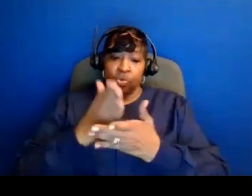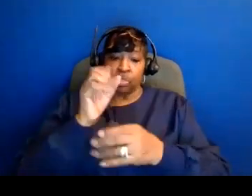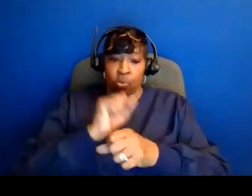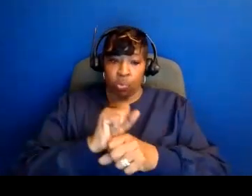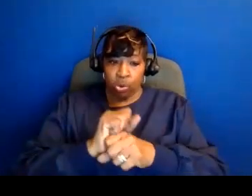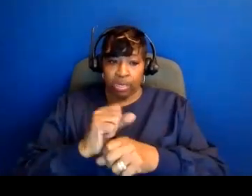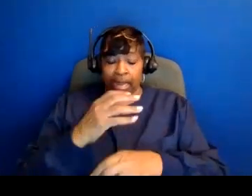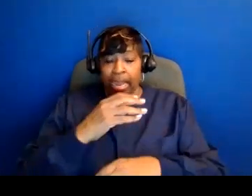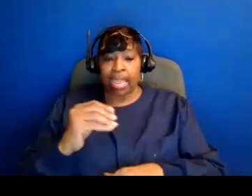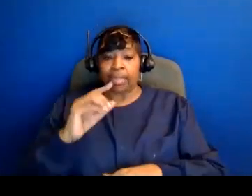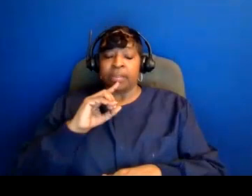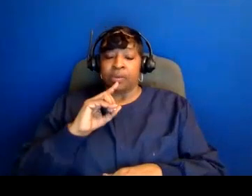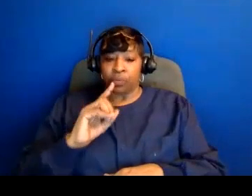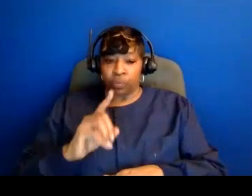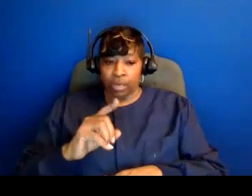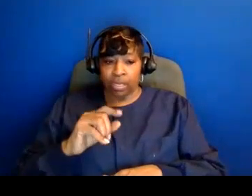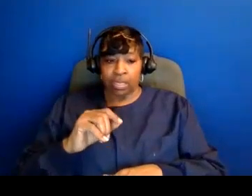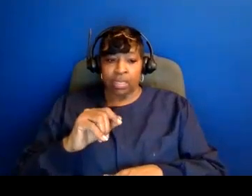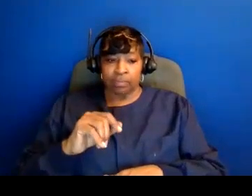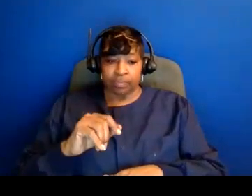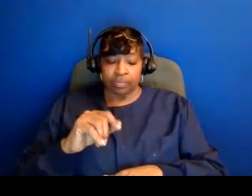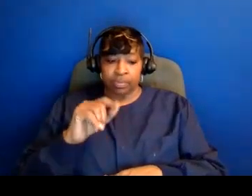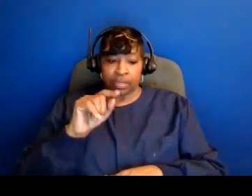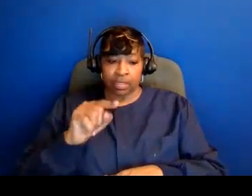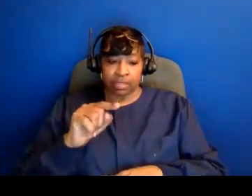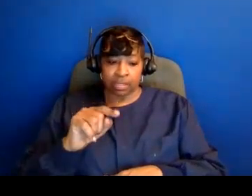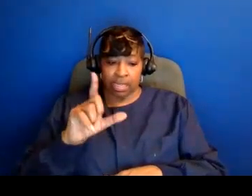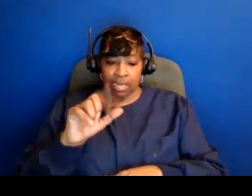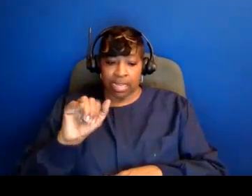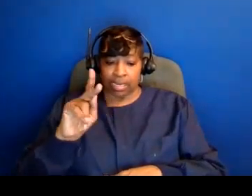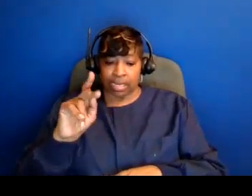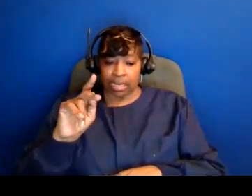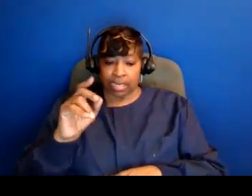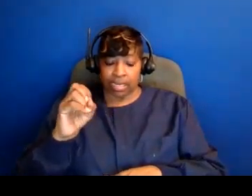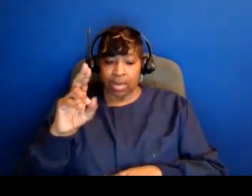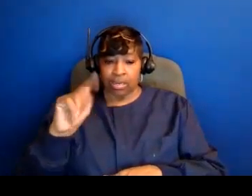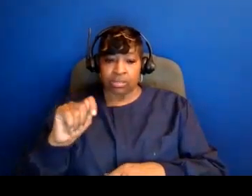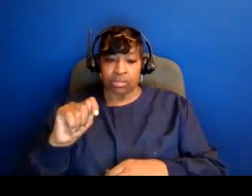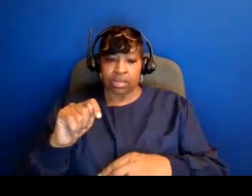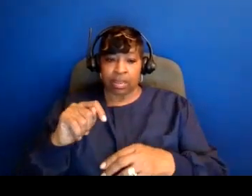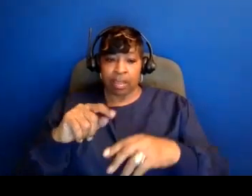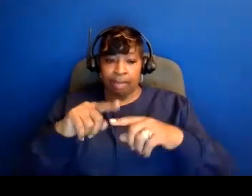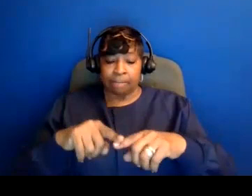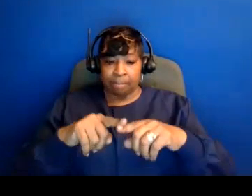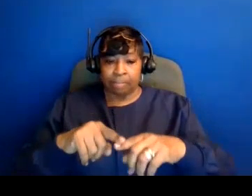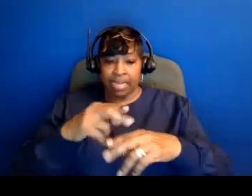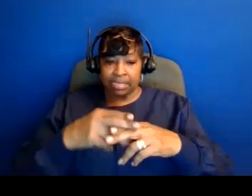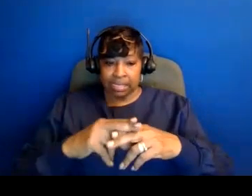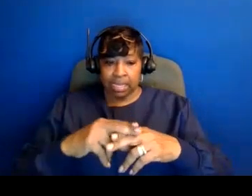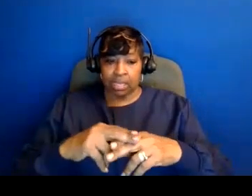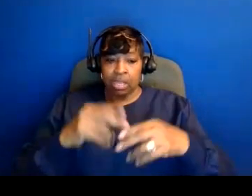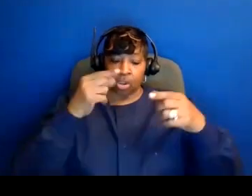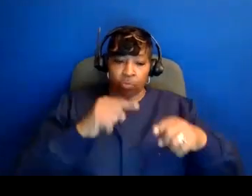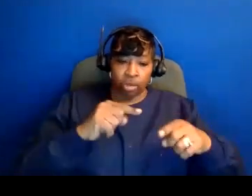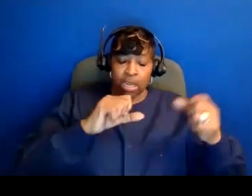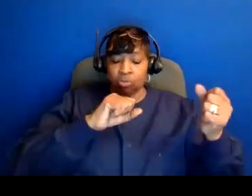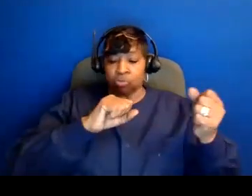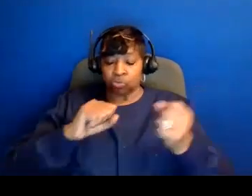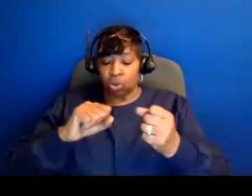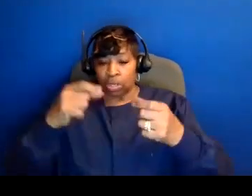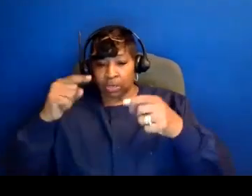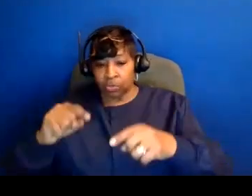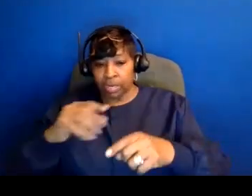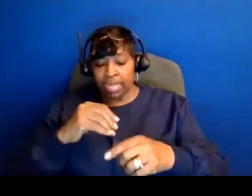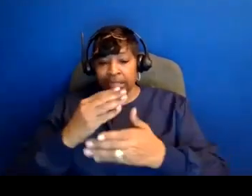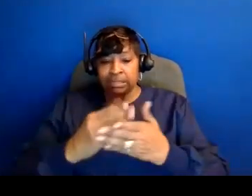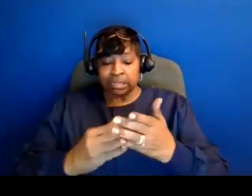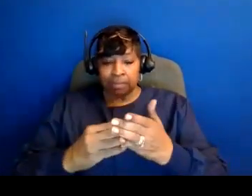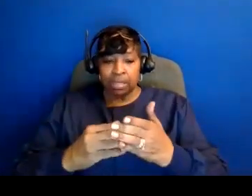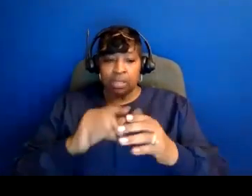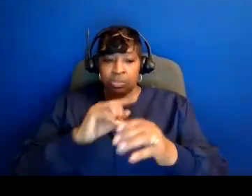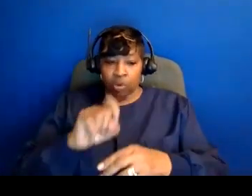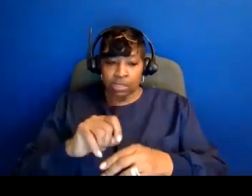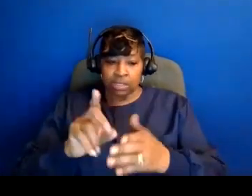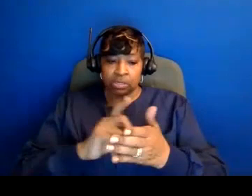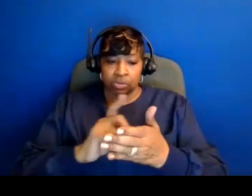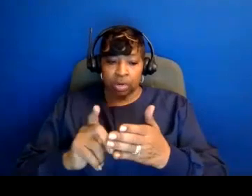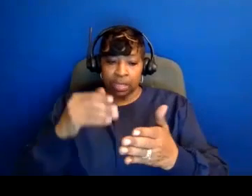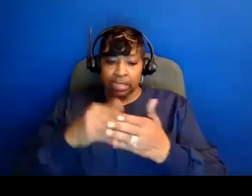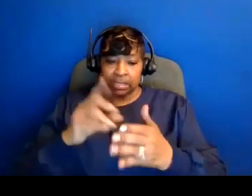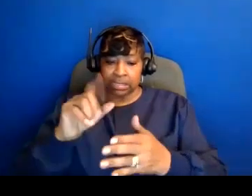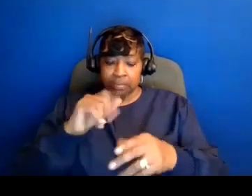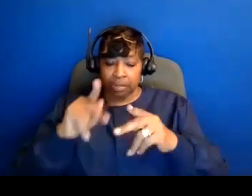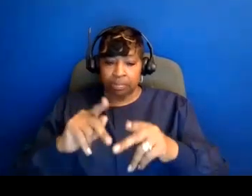lauravanpuymbrouck: And I like, I said before, Dr. Friedman and Awesome worked to translate that symbolic racism scale which is an explicit measure. And they validated that sas the symbolic ableism scale through this work.